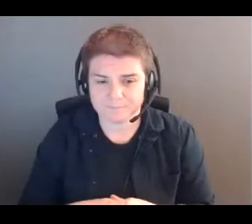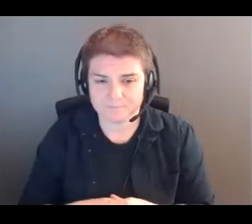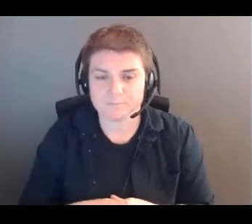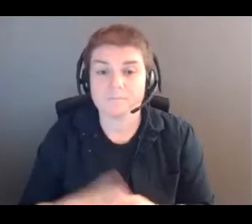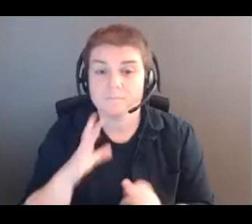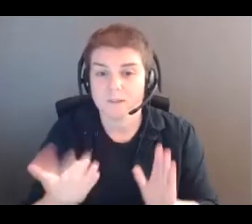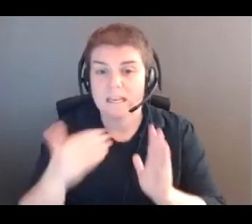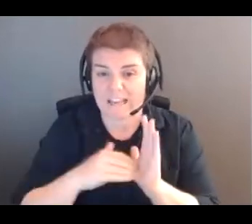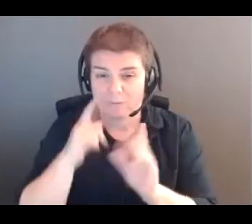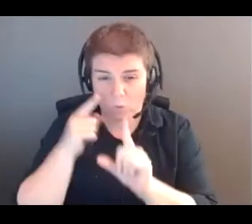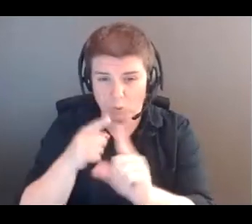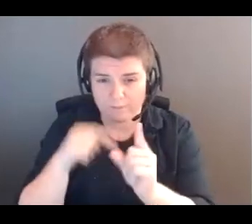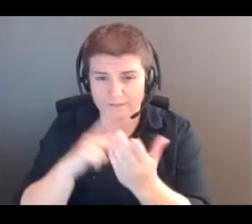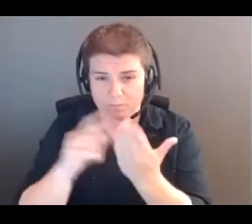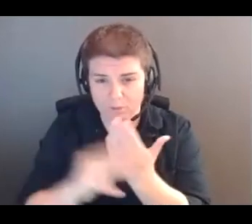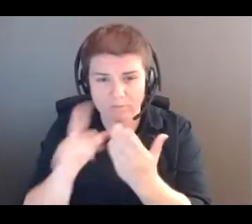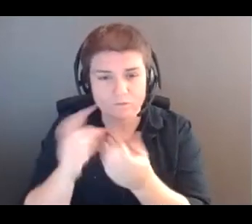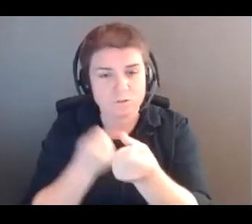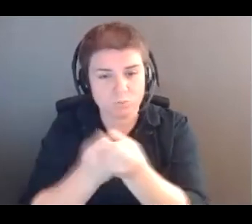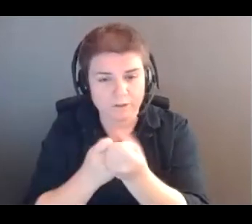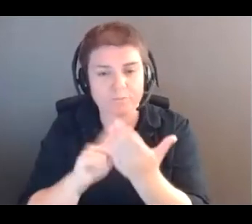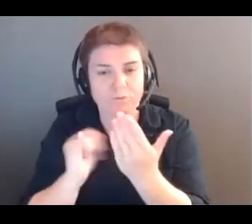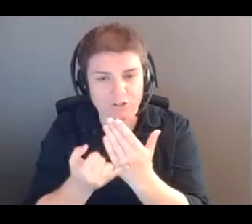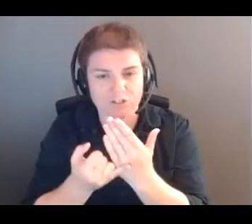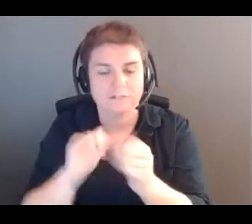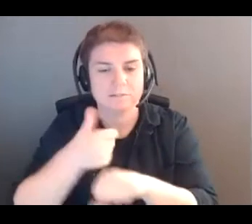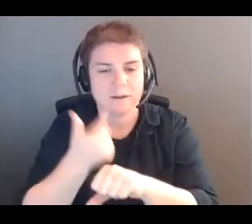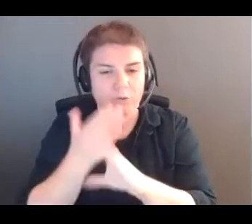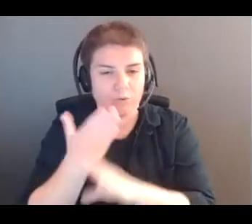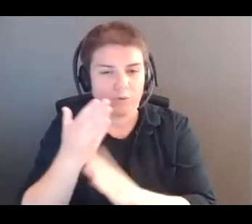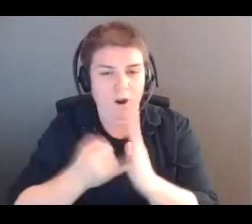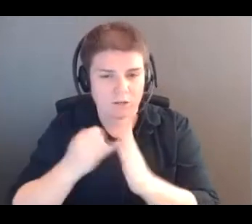this program is to support projects created by arts-based organizations that contribute